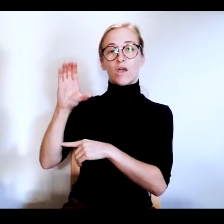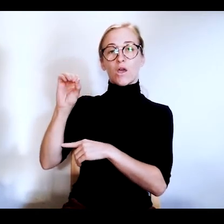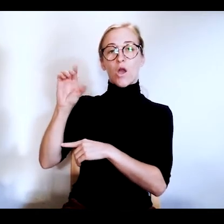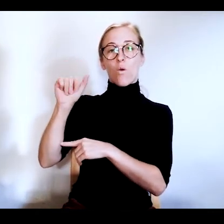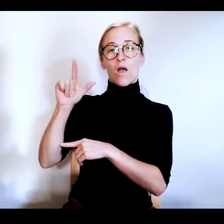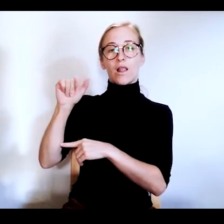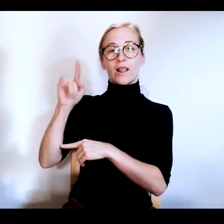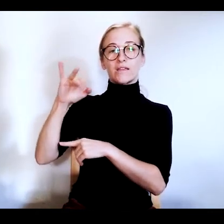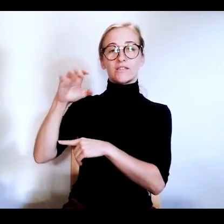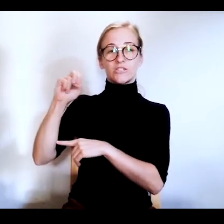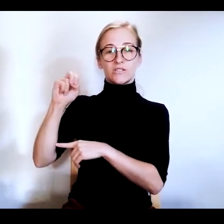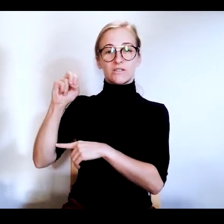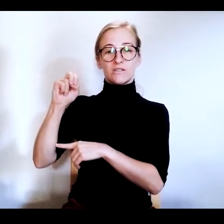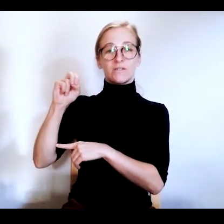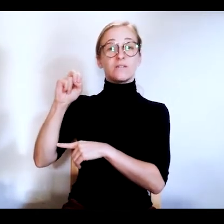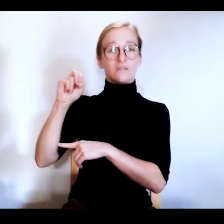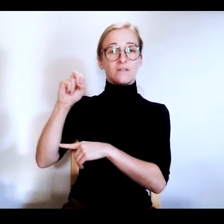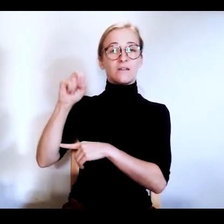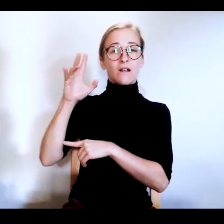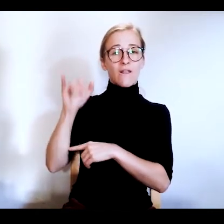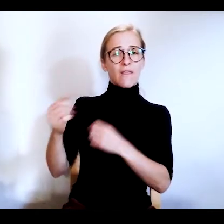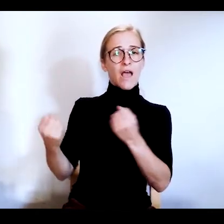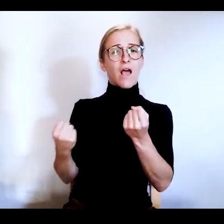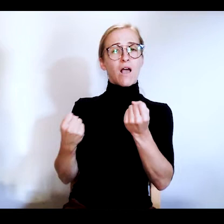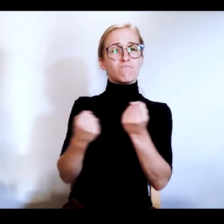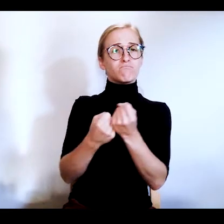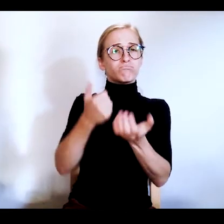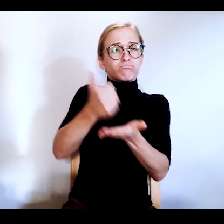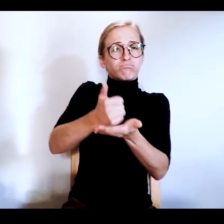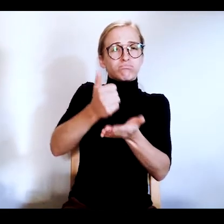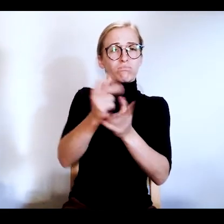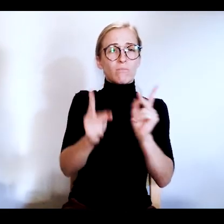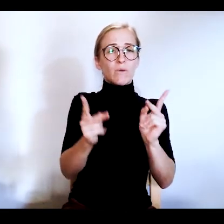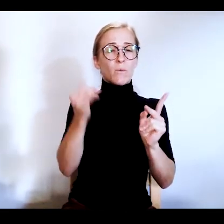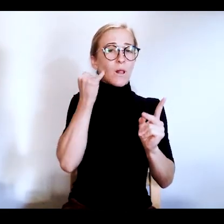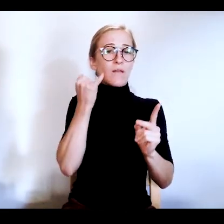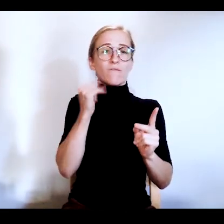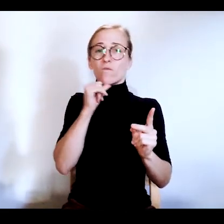The Housing Coalition helps veterans who have nowhere to live.